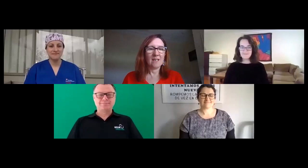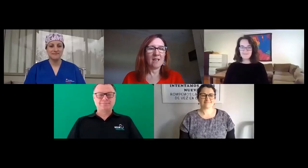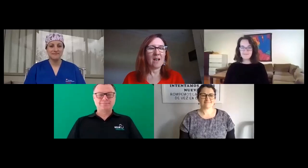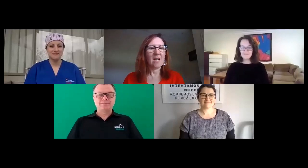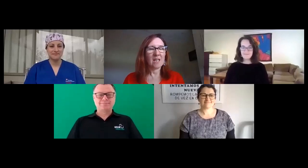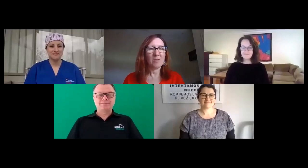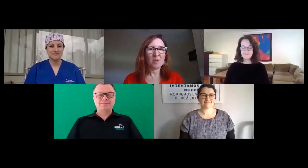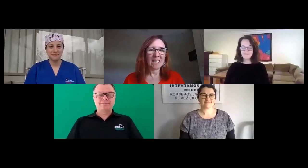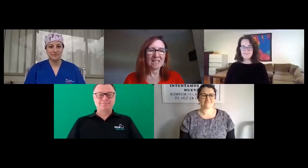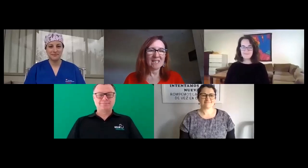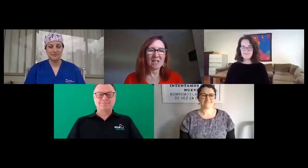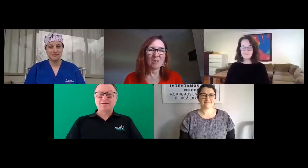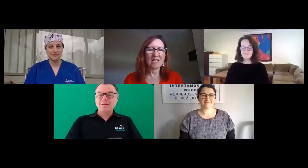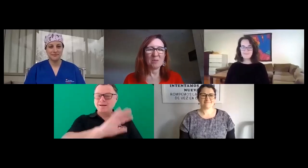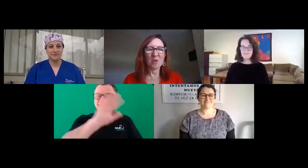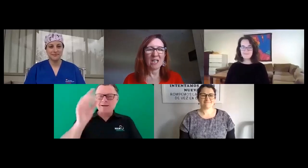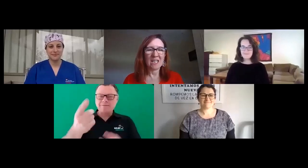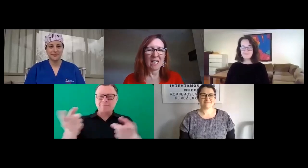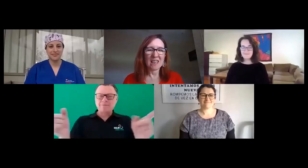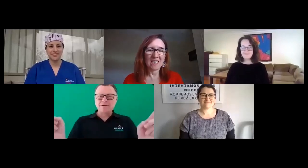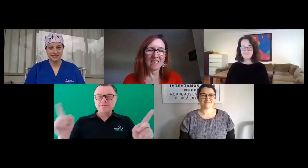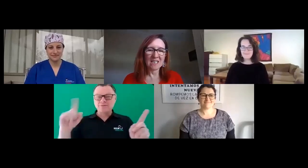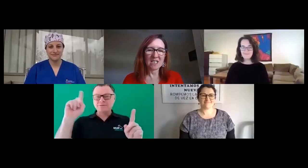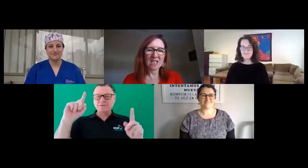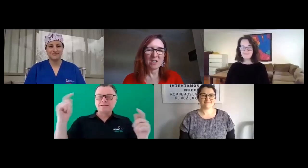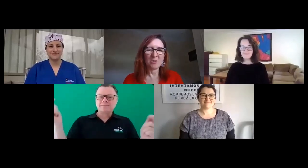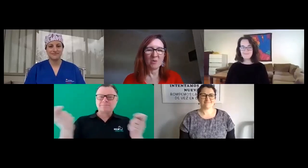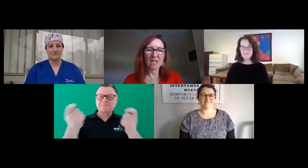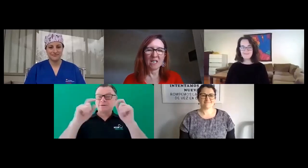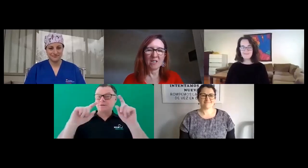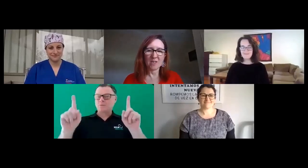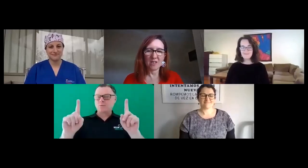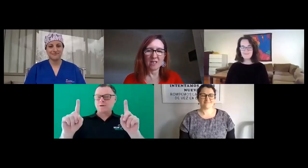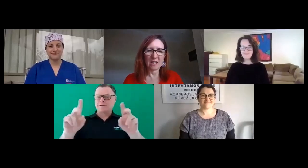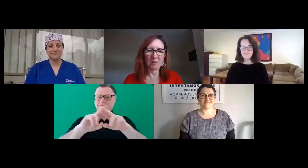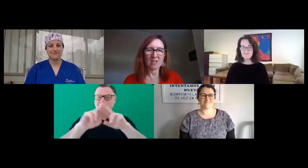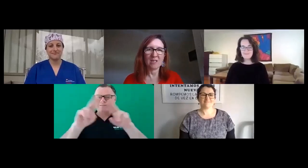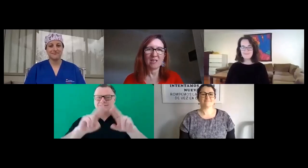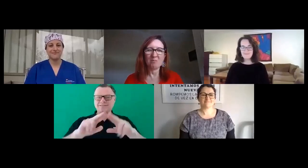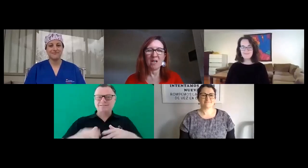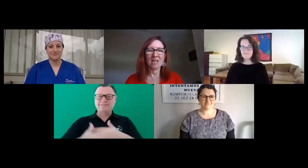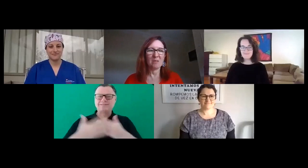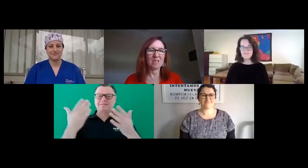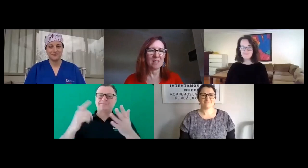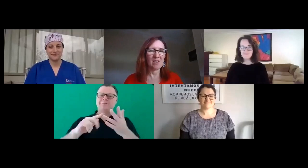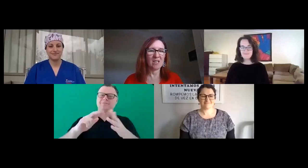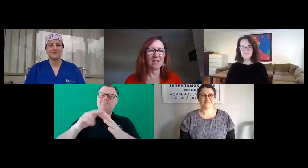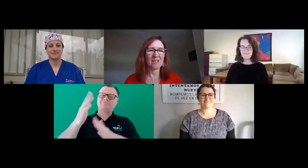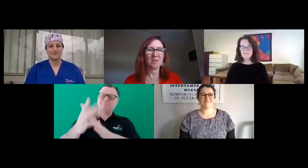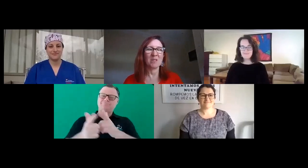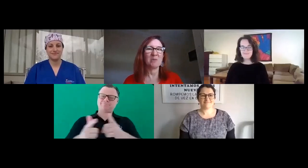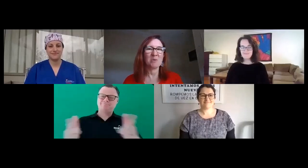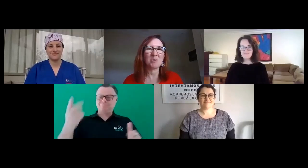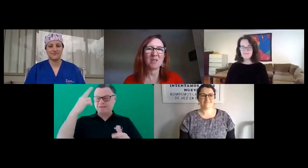Hi everybody today. We're celebrating the International Day of sign languages. My name is Carrie and I'm the Diversity